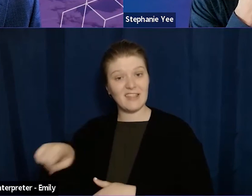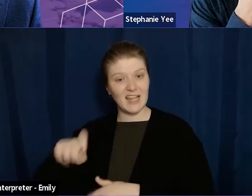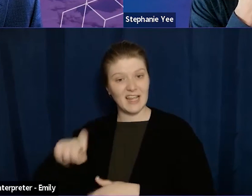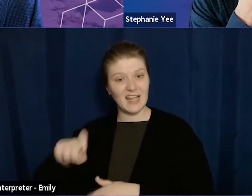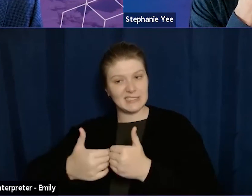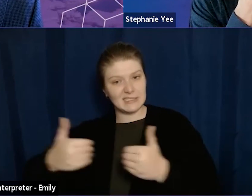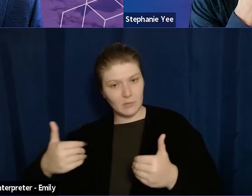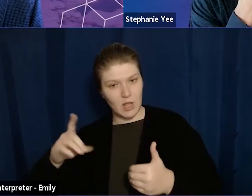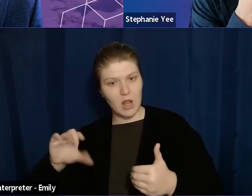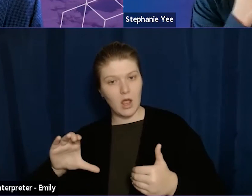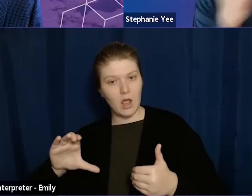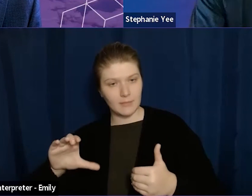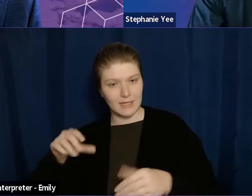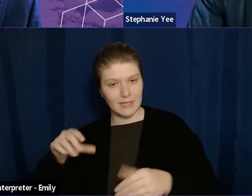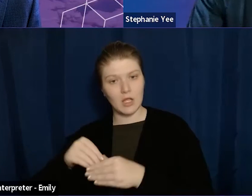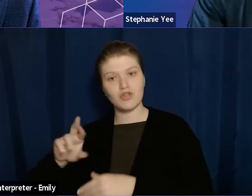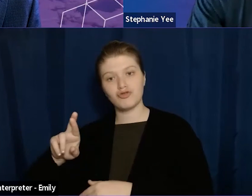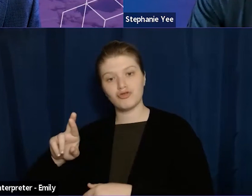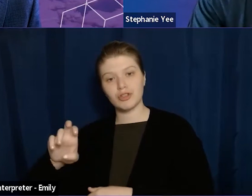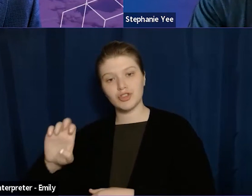in a collaborative proposal to list all personnel.